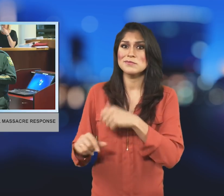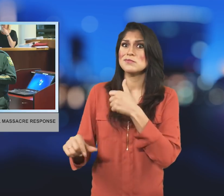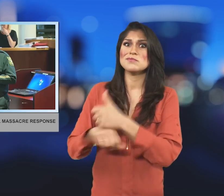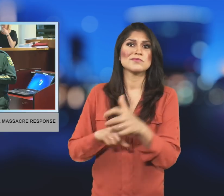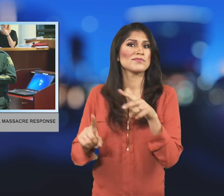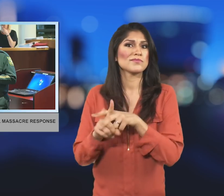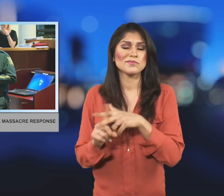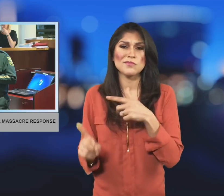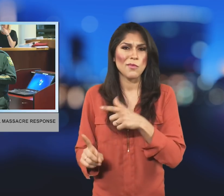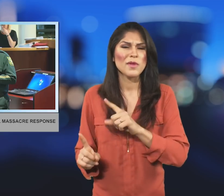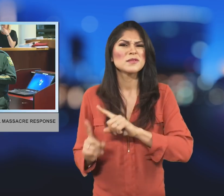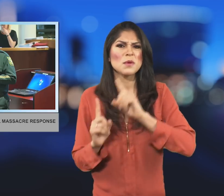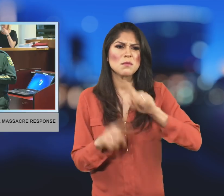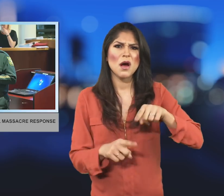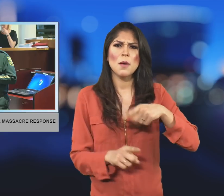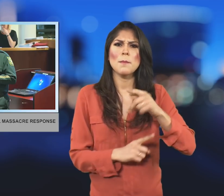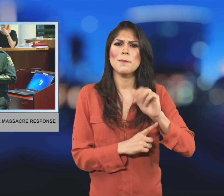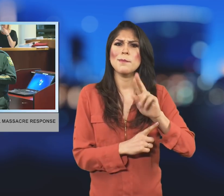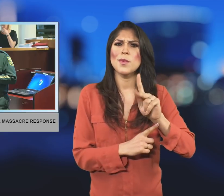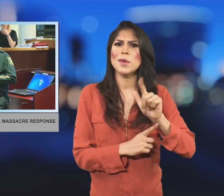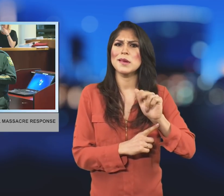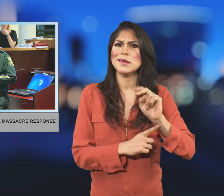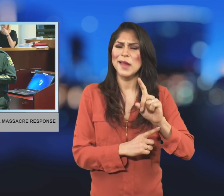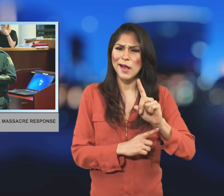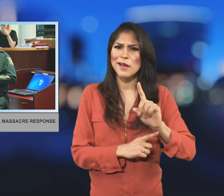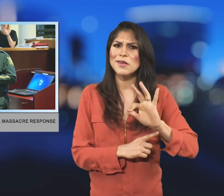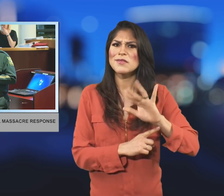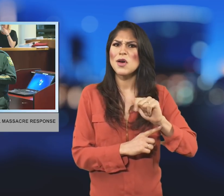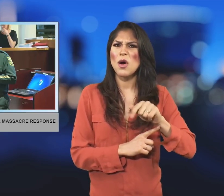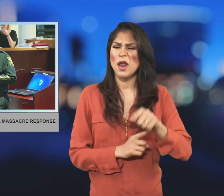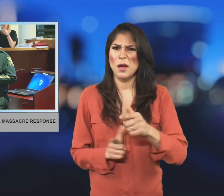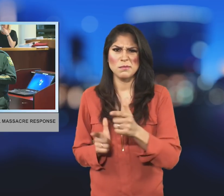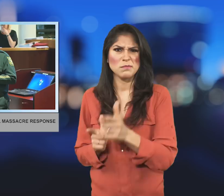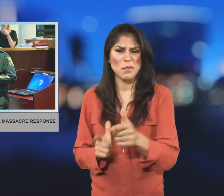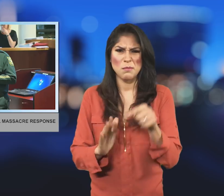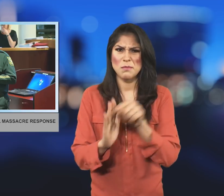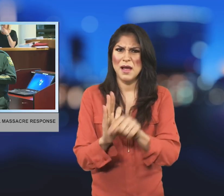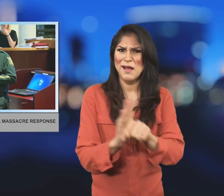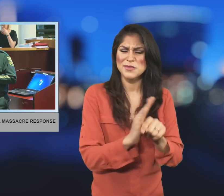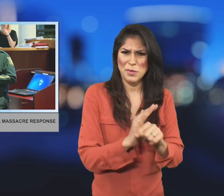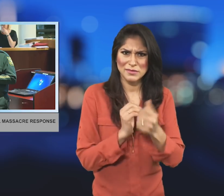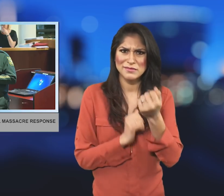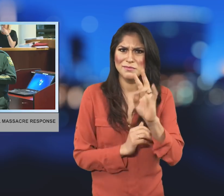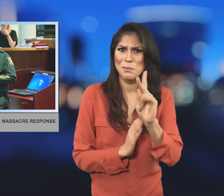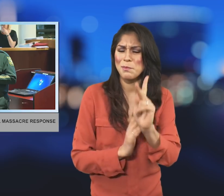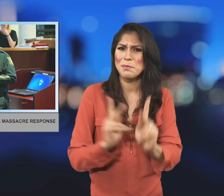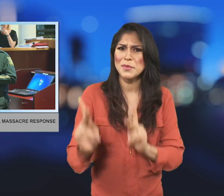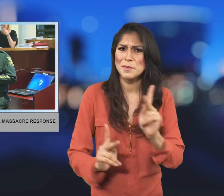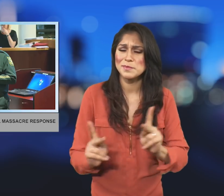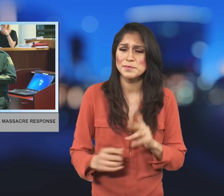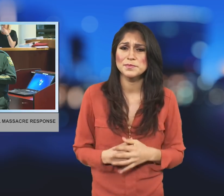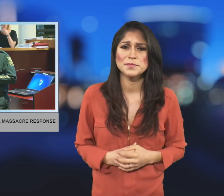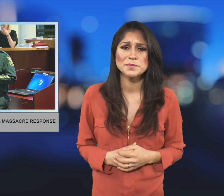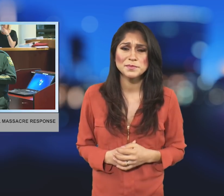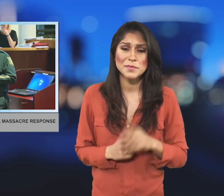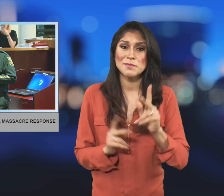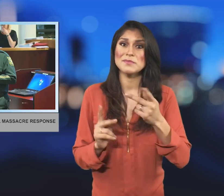Israel was in charge of the response to the Parkland, Florida massacre that left 17 people dead.